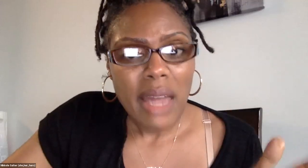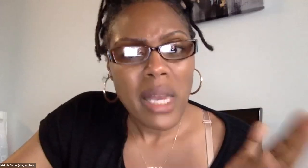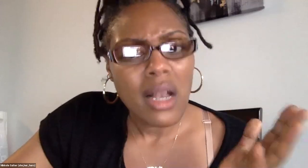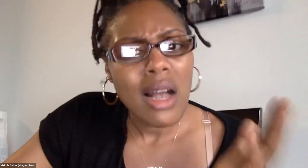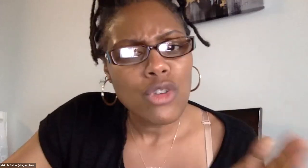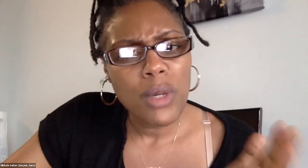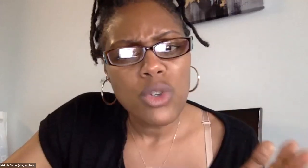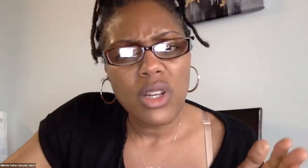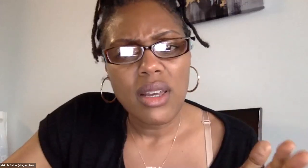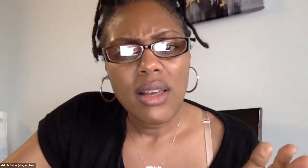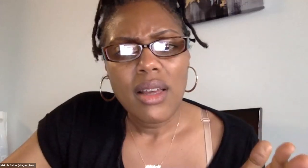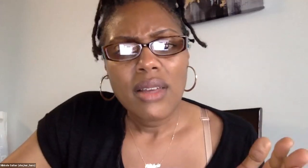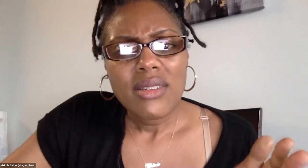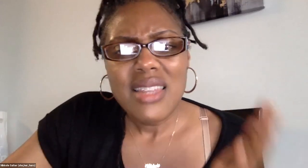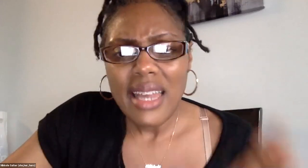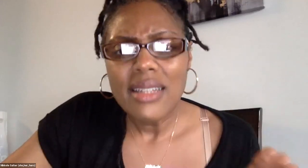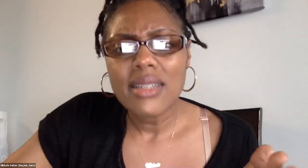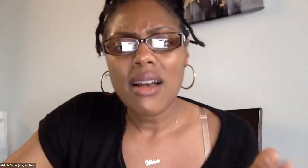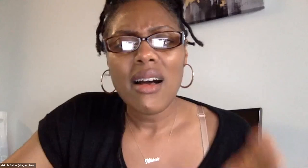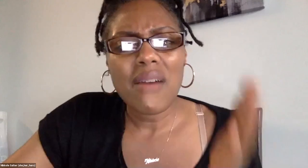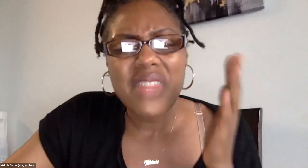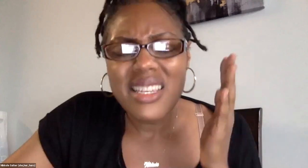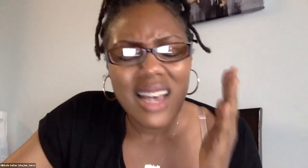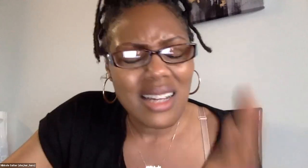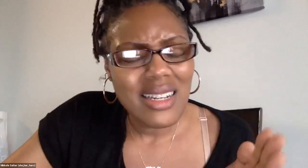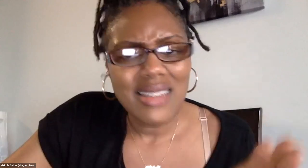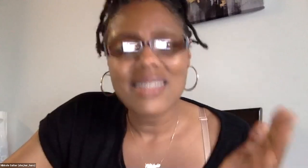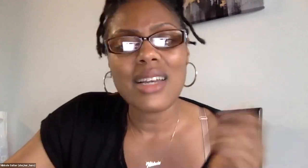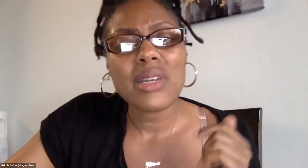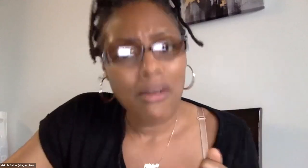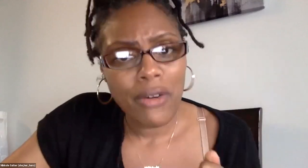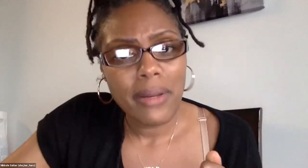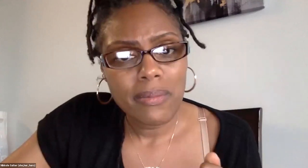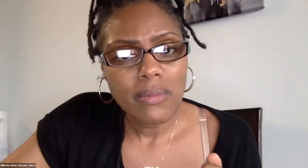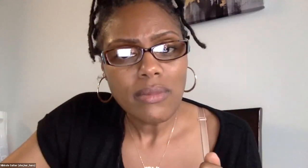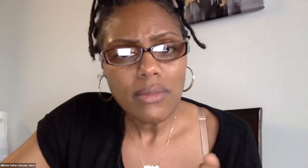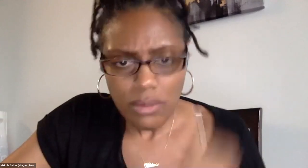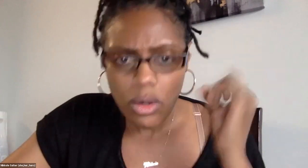and make a contribution to the end of this unnecessary suffering.